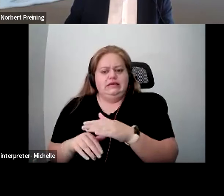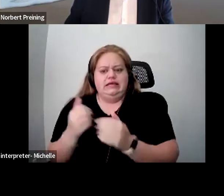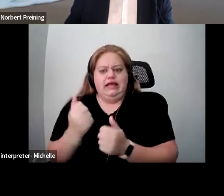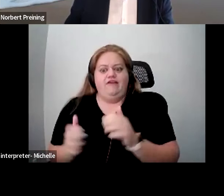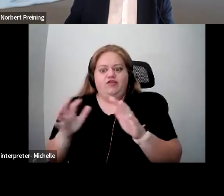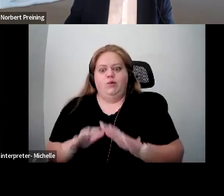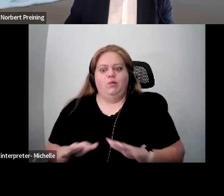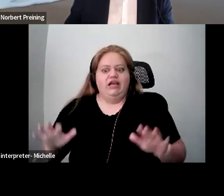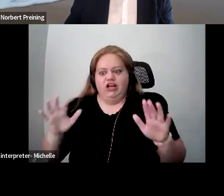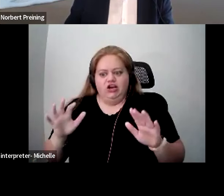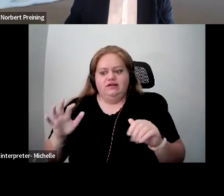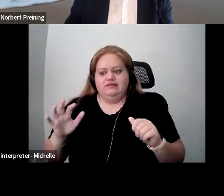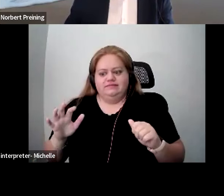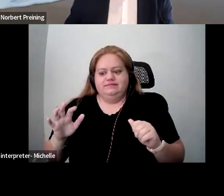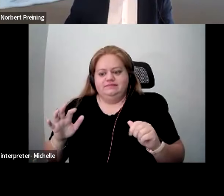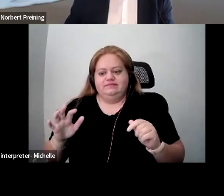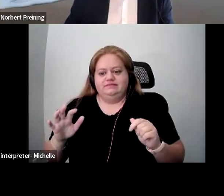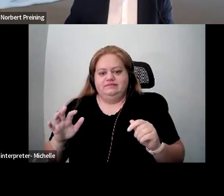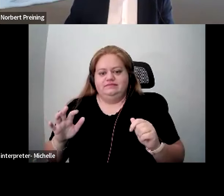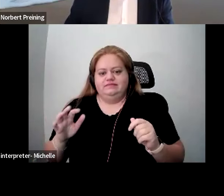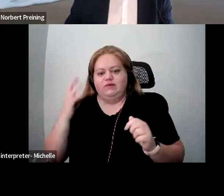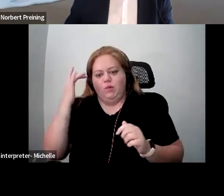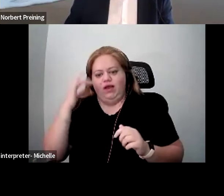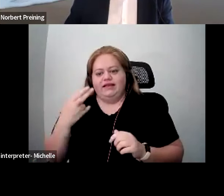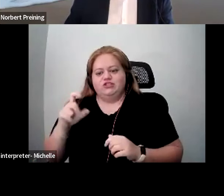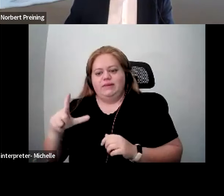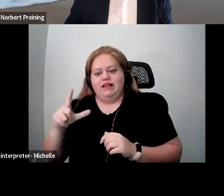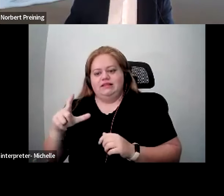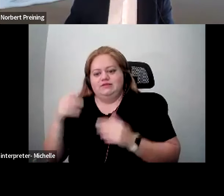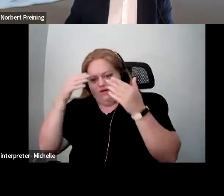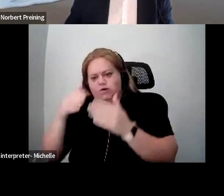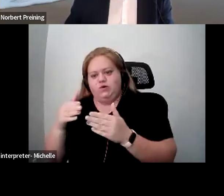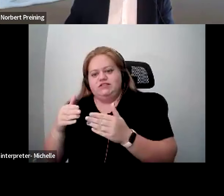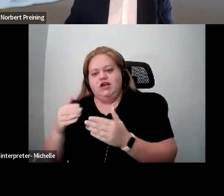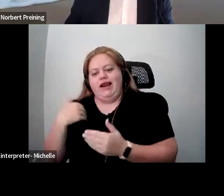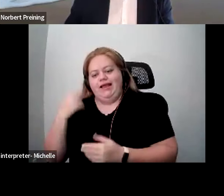But there are reasons why HTML is the medium that we're focusing on in today's conversation.